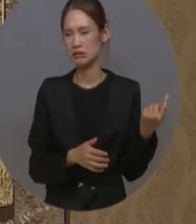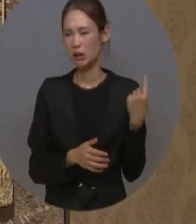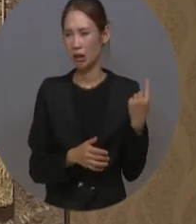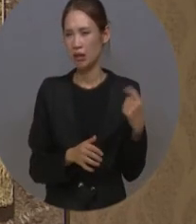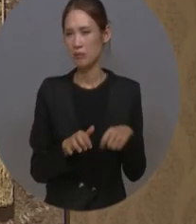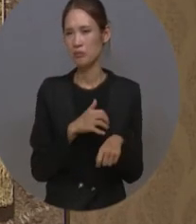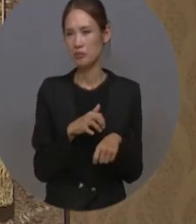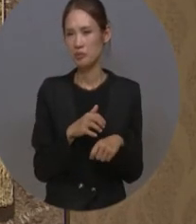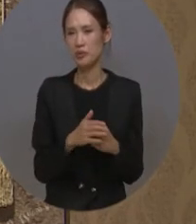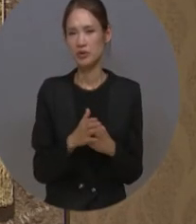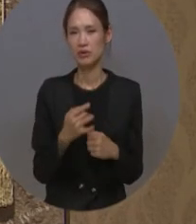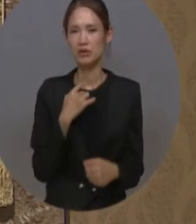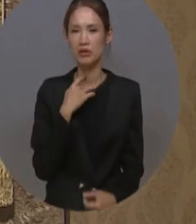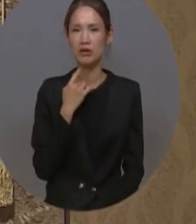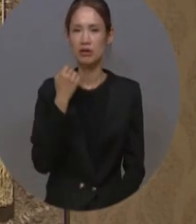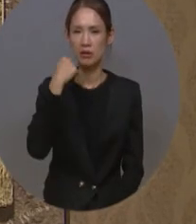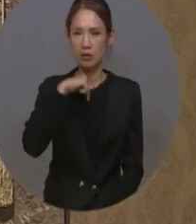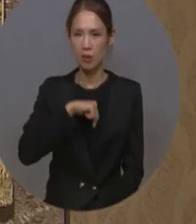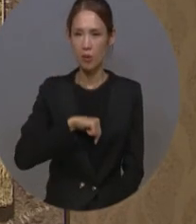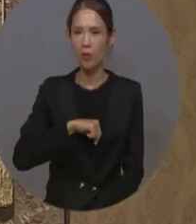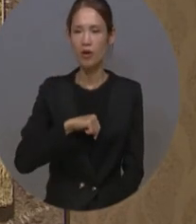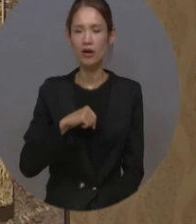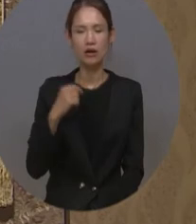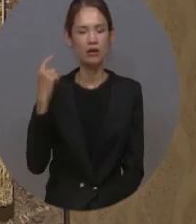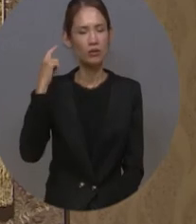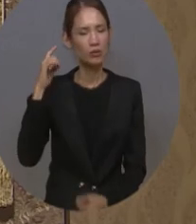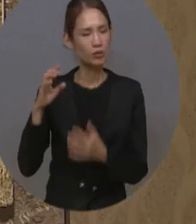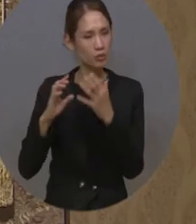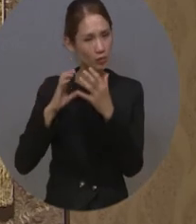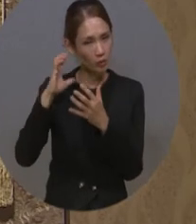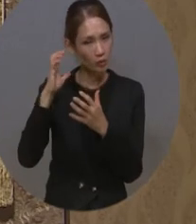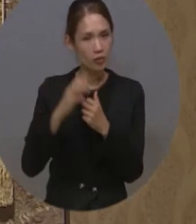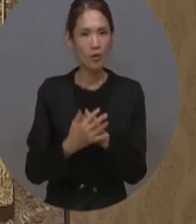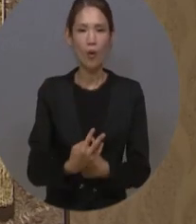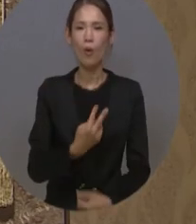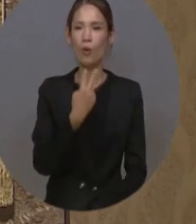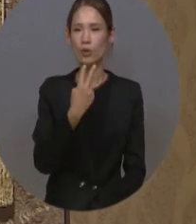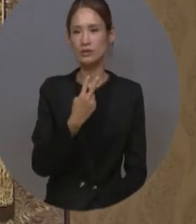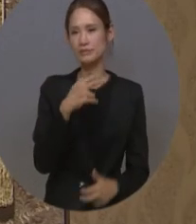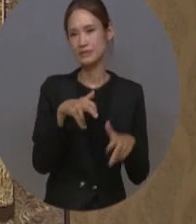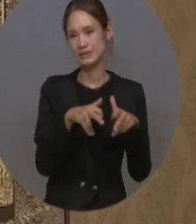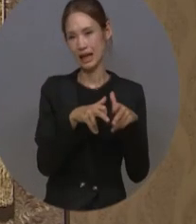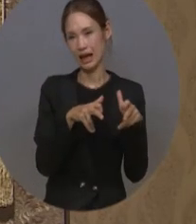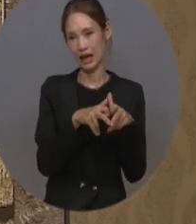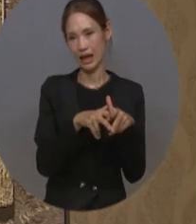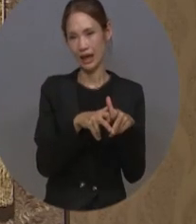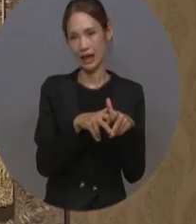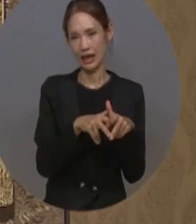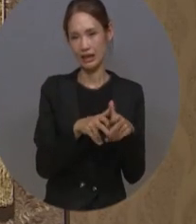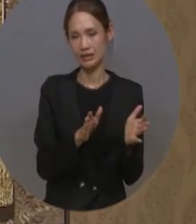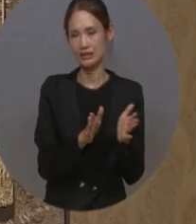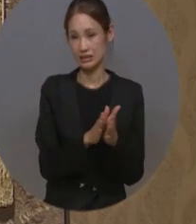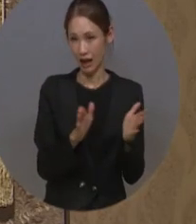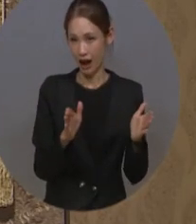But in case of airway vibration, breathing problems begin